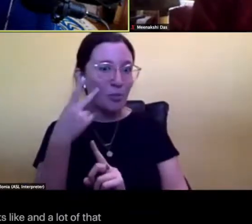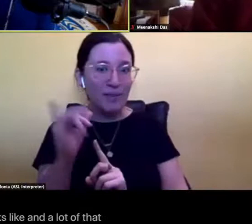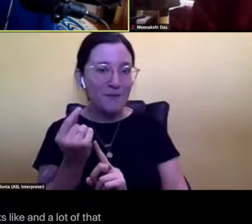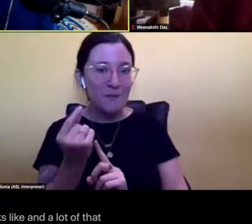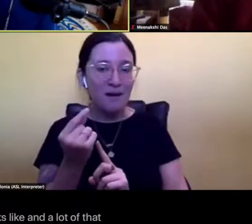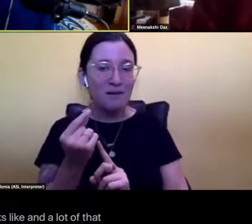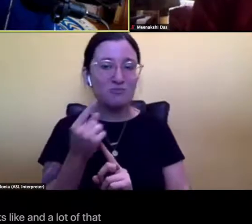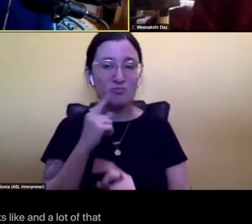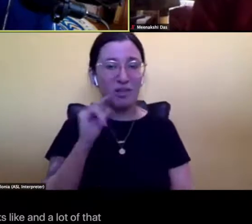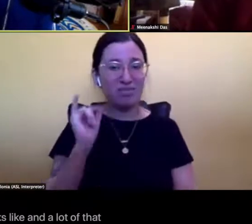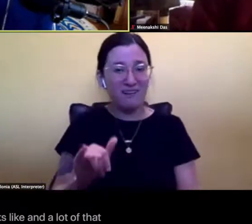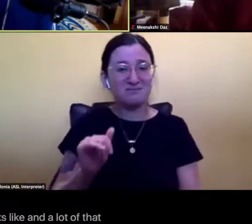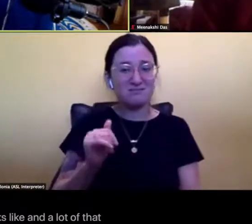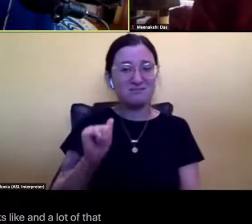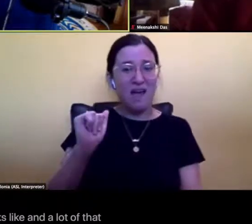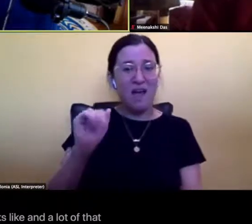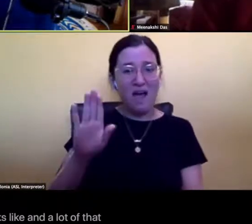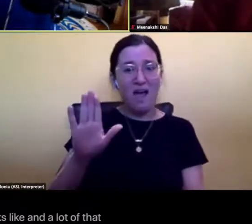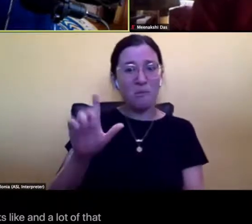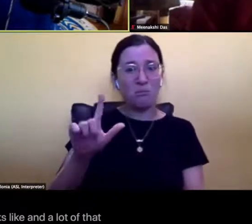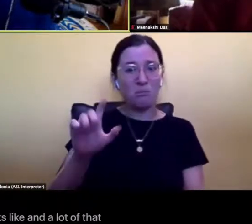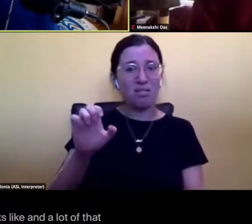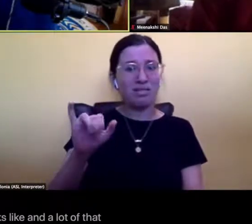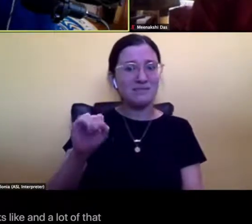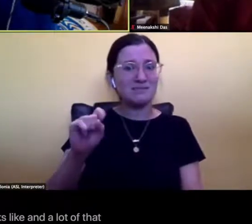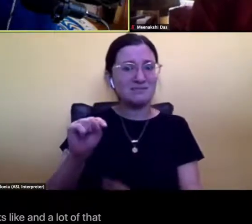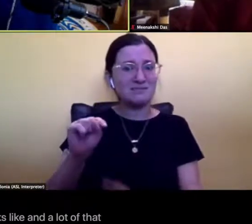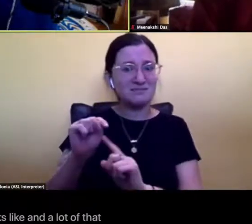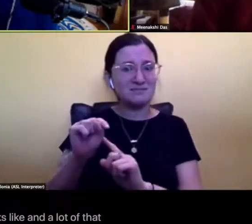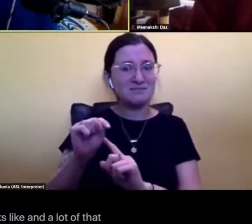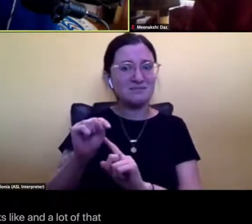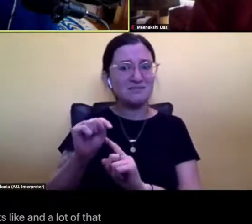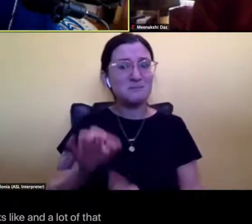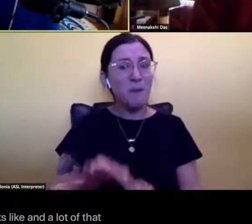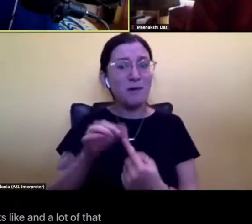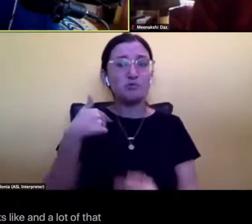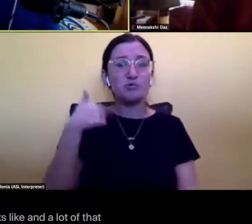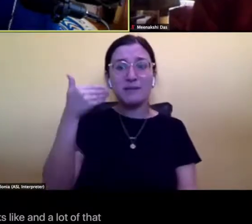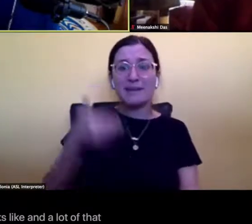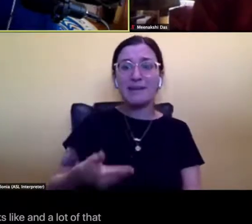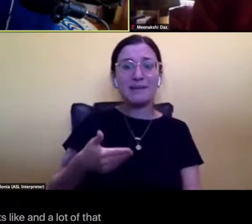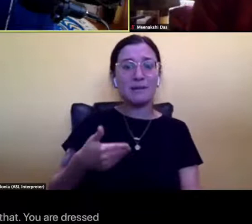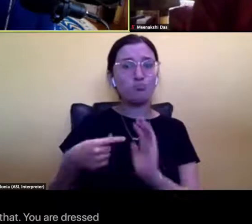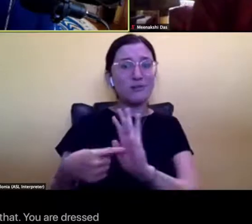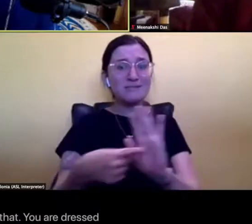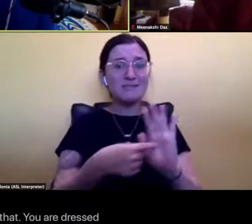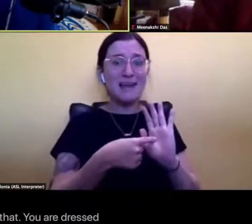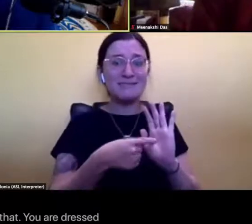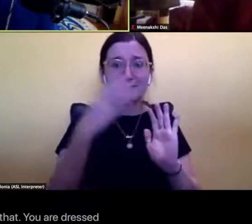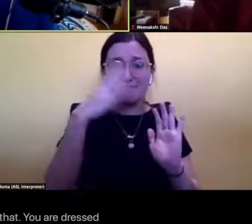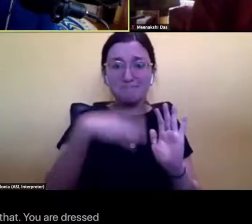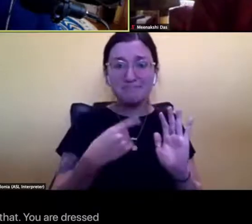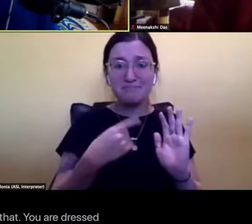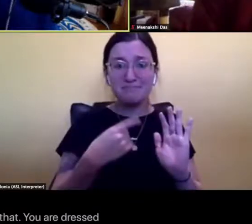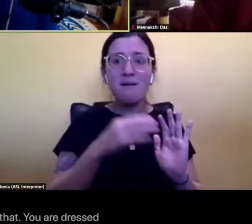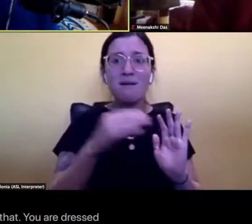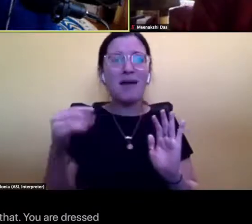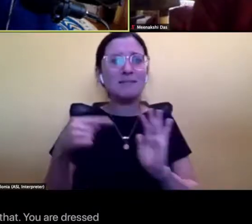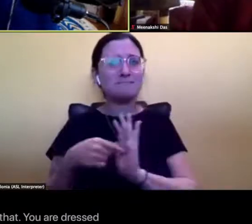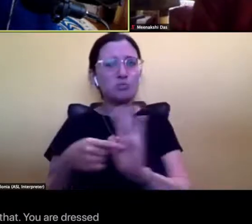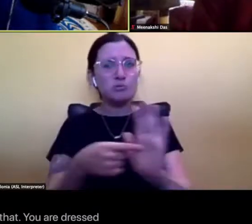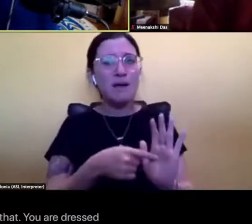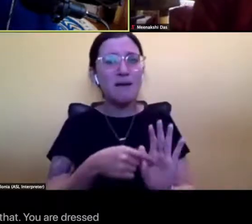way and especially being kind of fem presenting a lot of the expectations around women's clothing